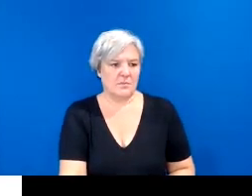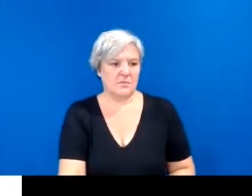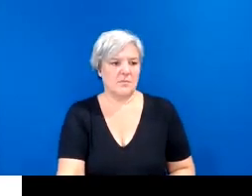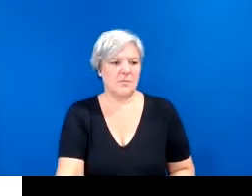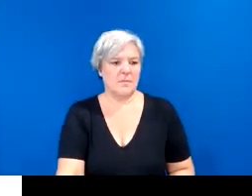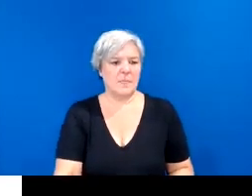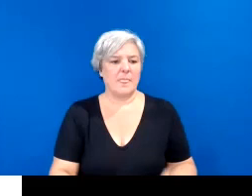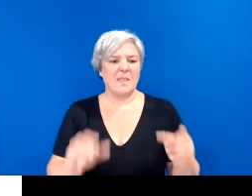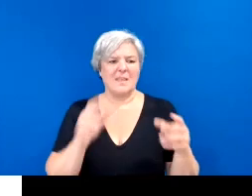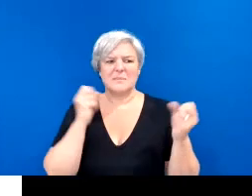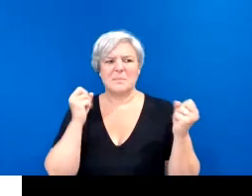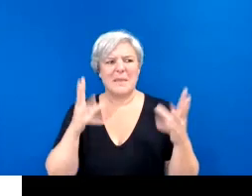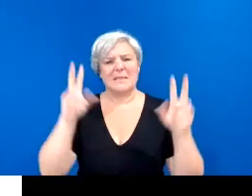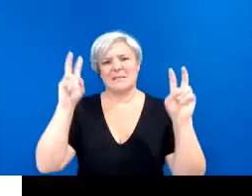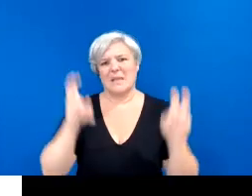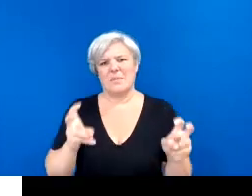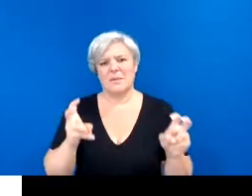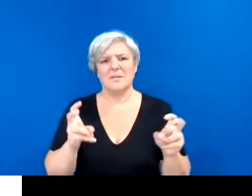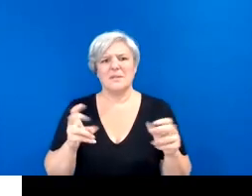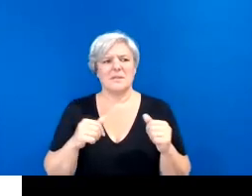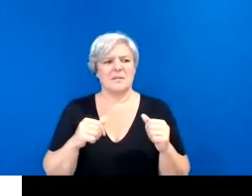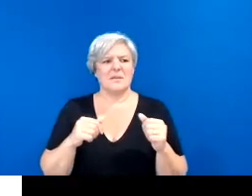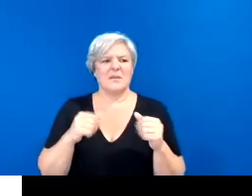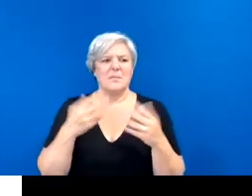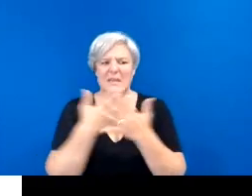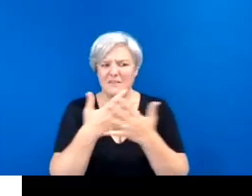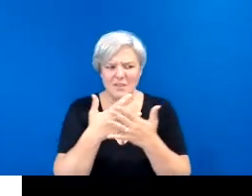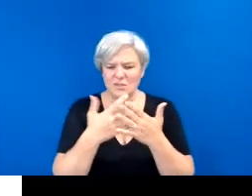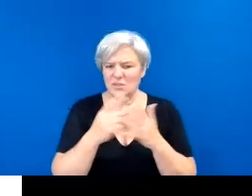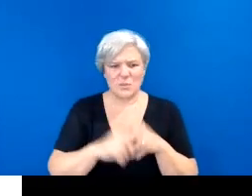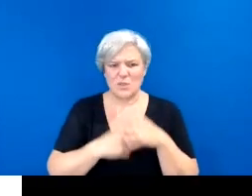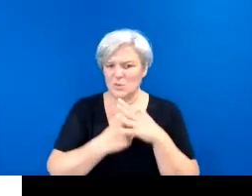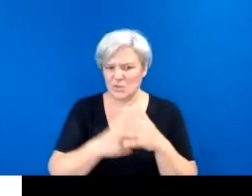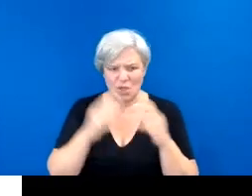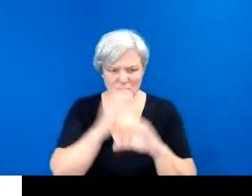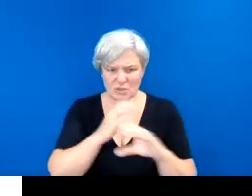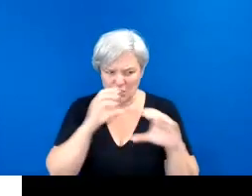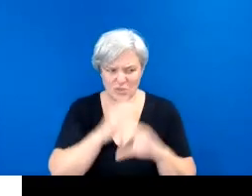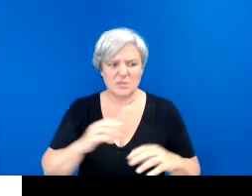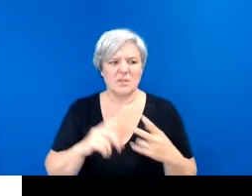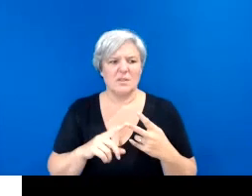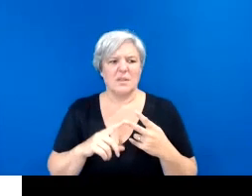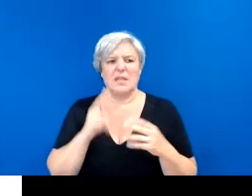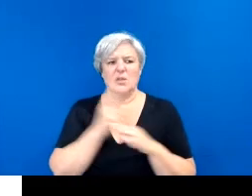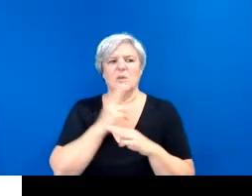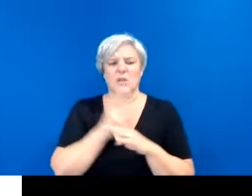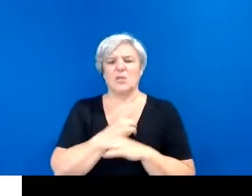but there's quite a few different limiters and filters once you begin your search that that you can use while you're in here just to